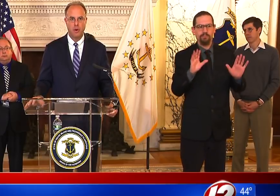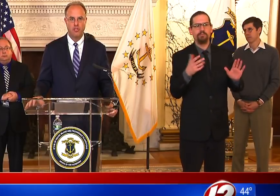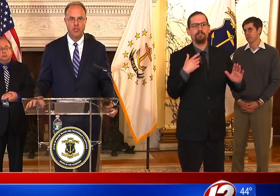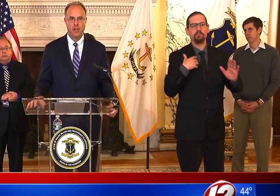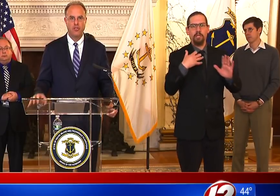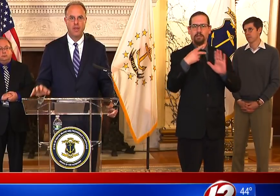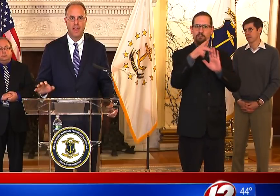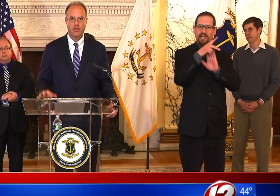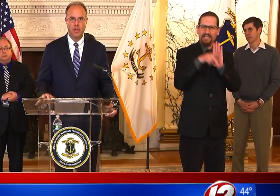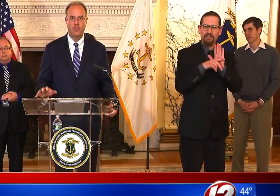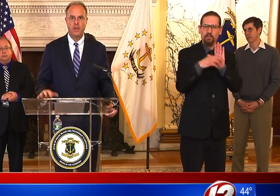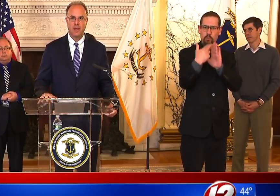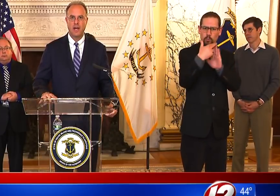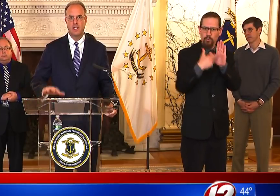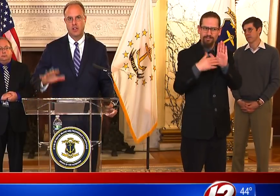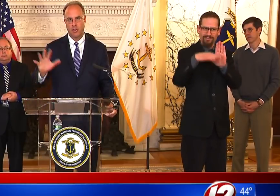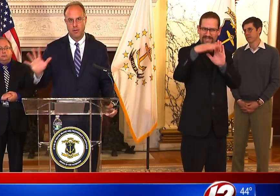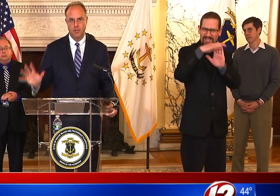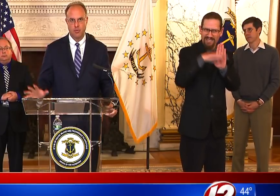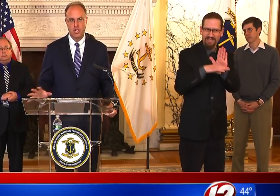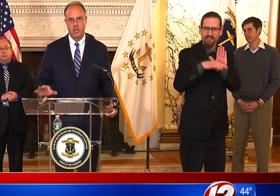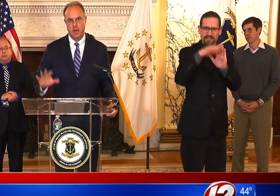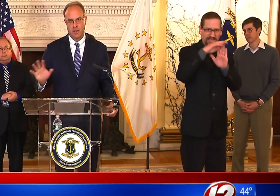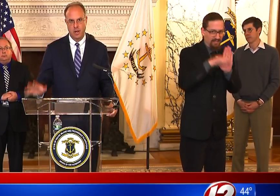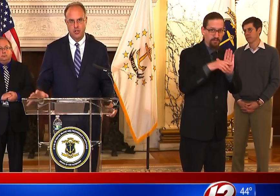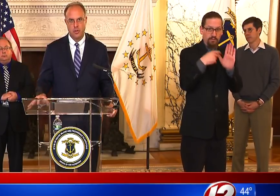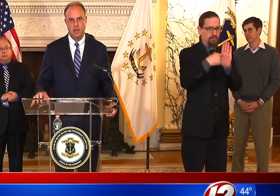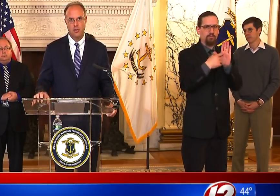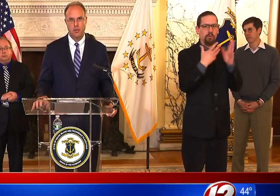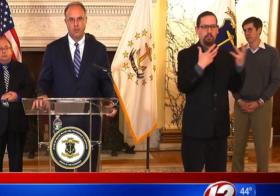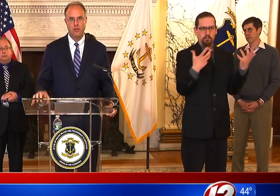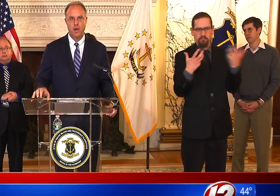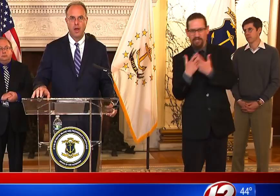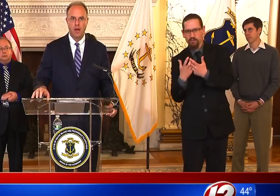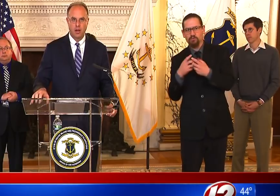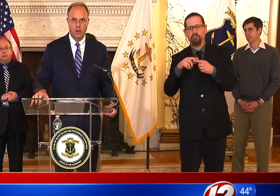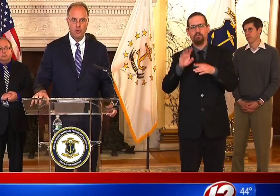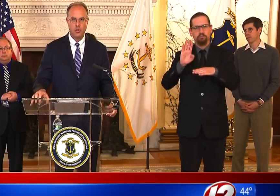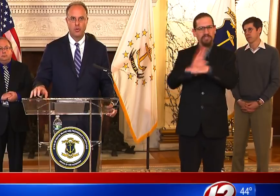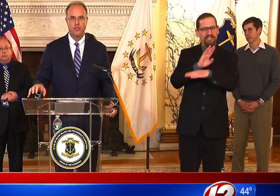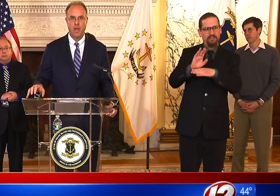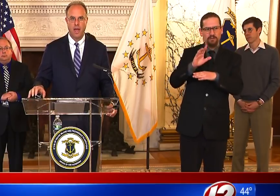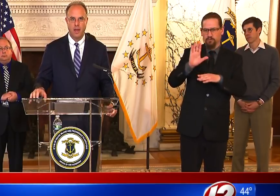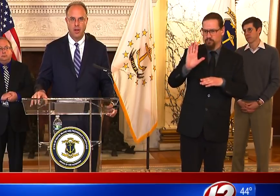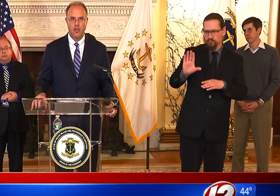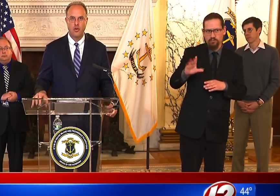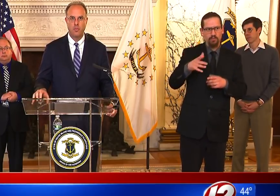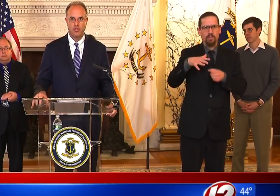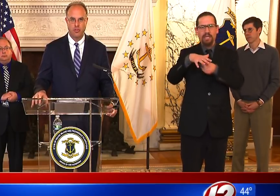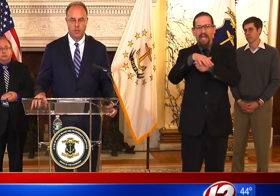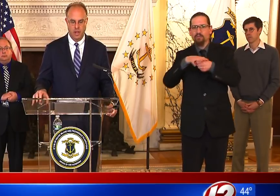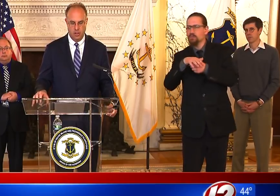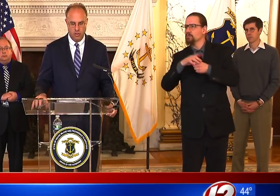AS THE GOVERNOR INDICATED, WE ARE TRYING TO ENSURE THAT WE HAVE A SET OF POLICIES THAT MAKE THE MOST SENSE, ESPECIALLY IN